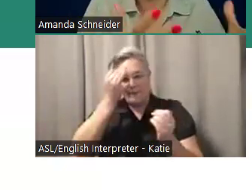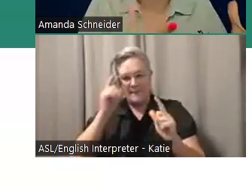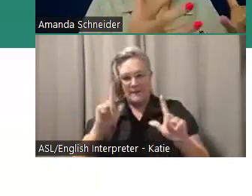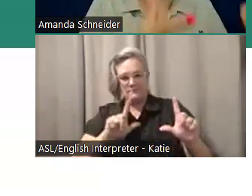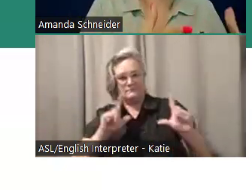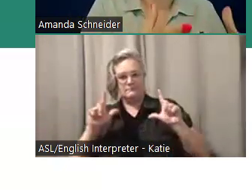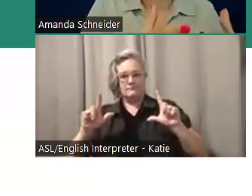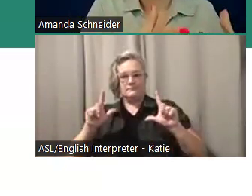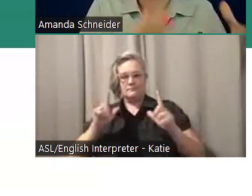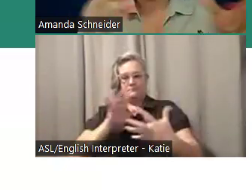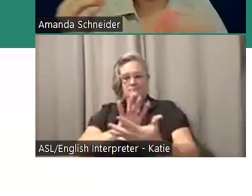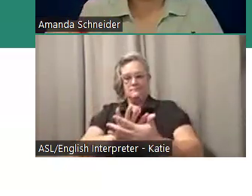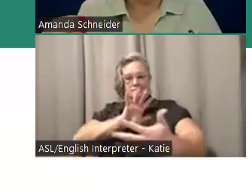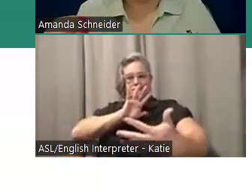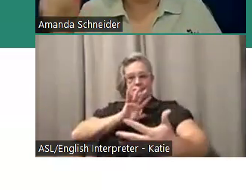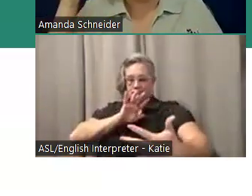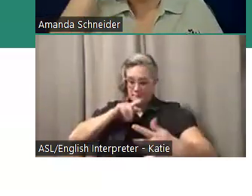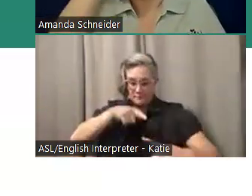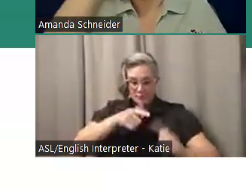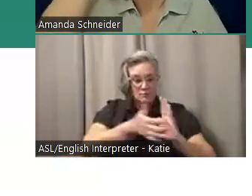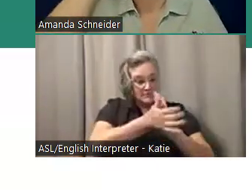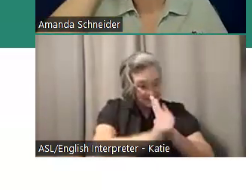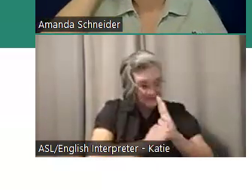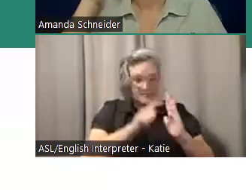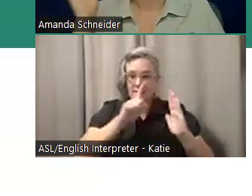taking some of these skills and adding in that extra piece.